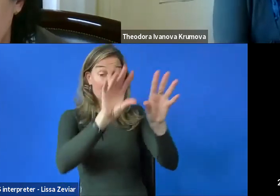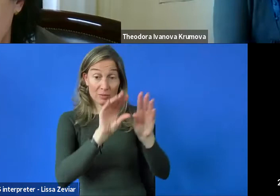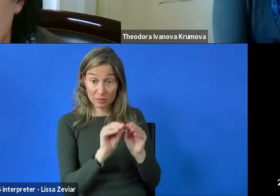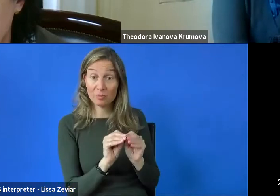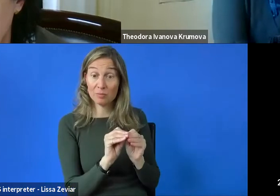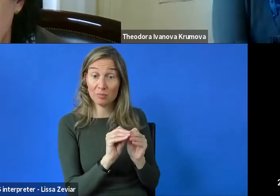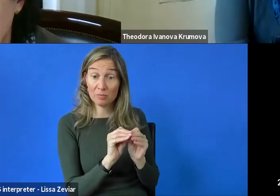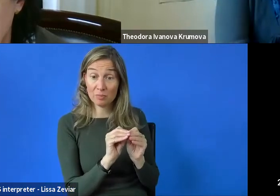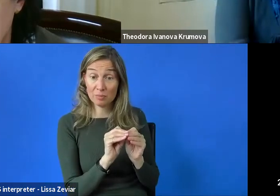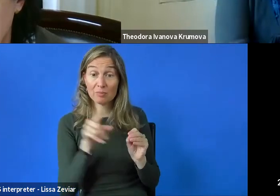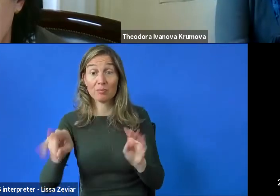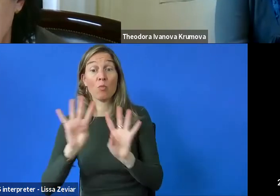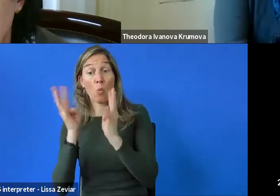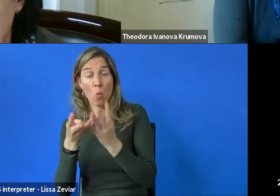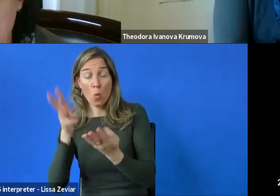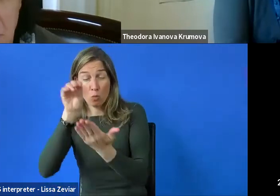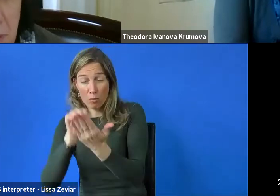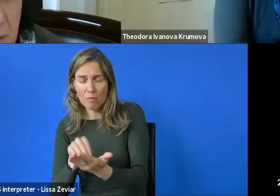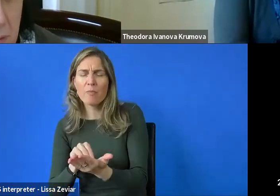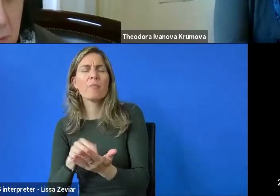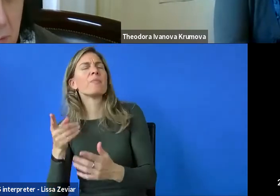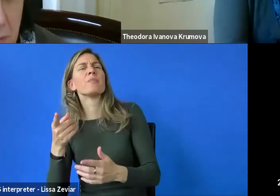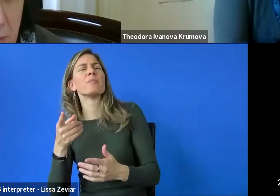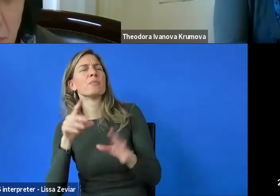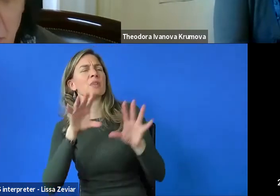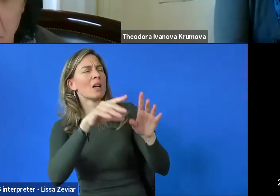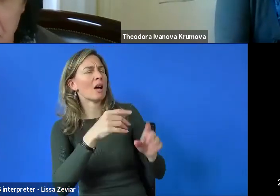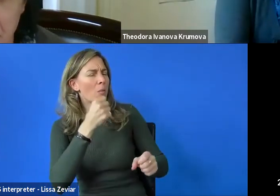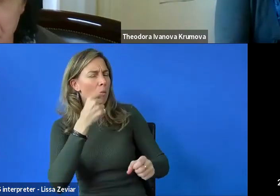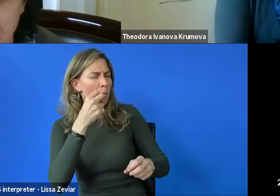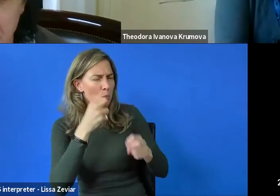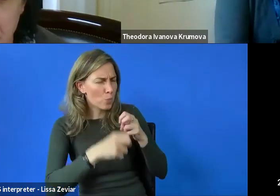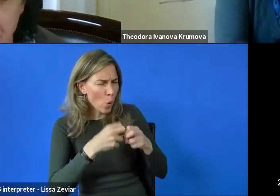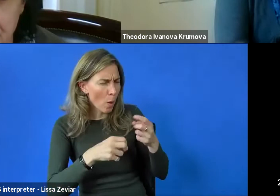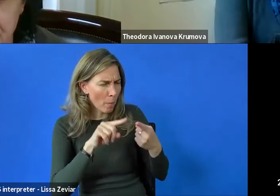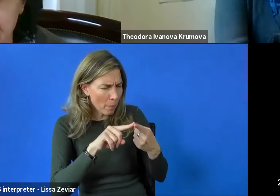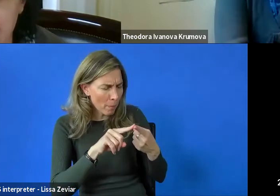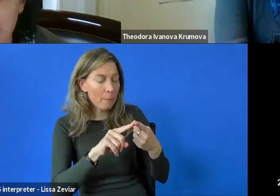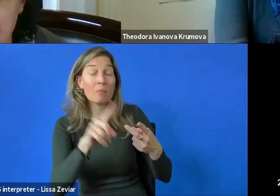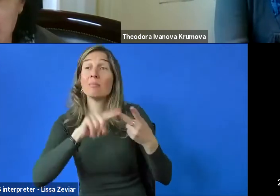by the state parties and it may be satisfactory or unsatisfactory.